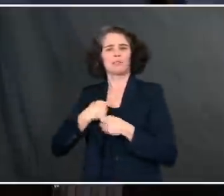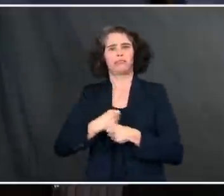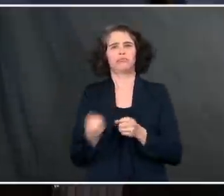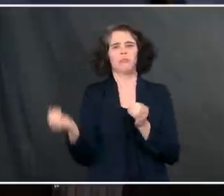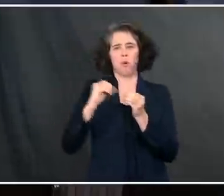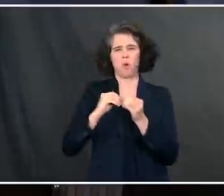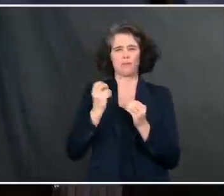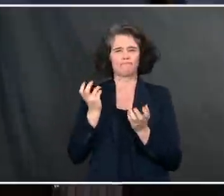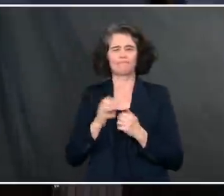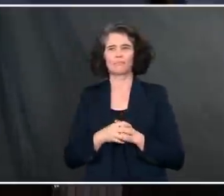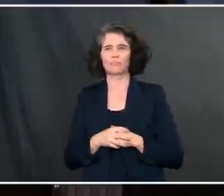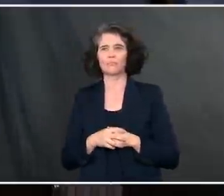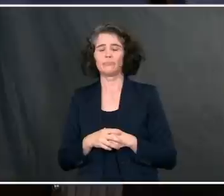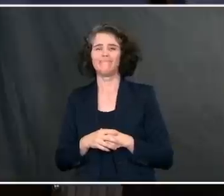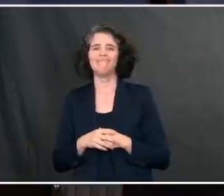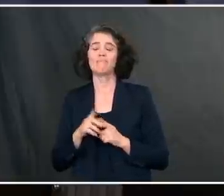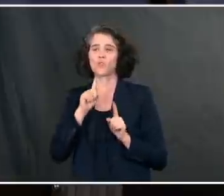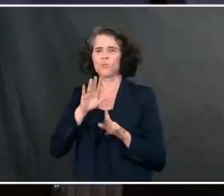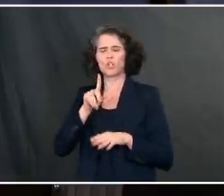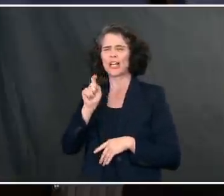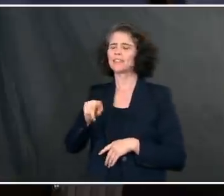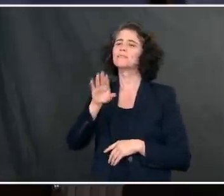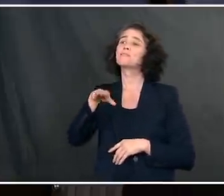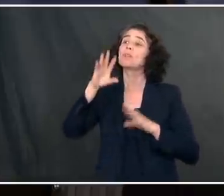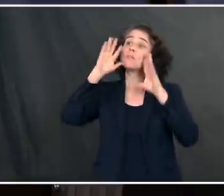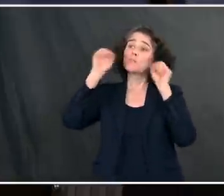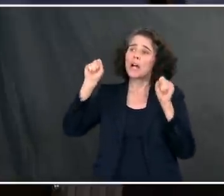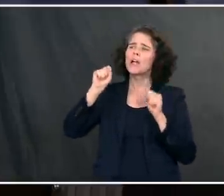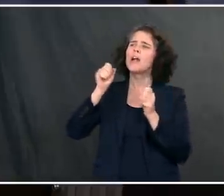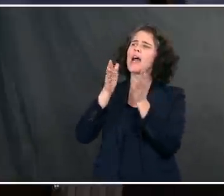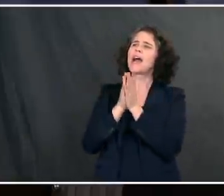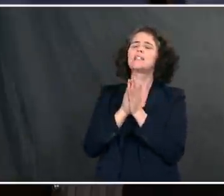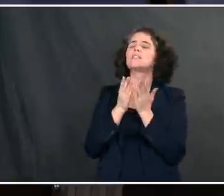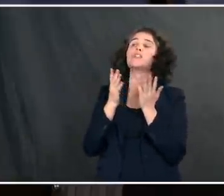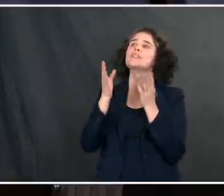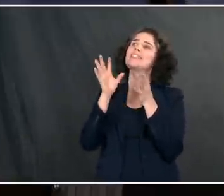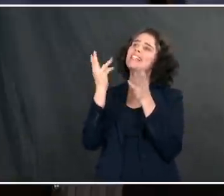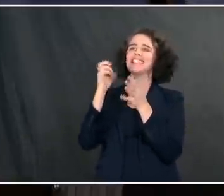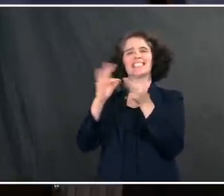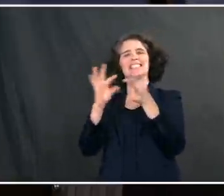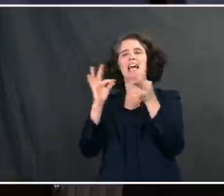was "abysmal," essentially. Is there anything actionable that you are taking